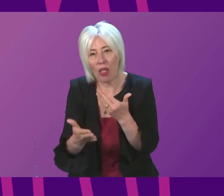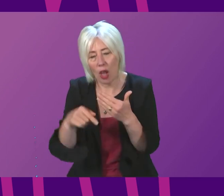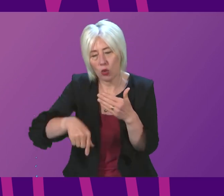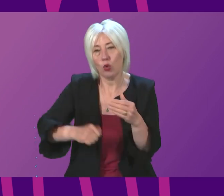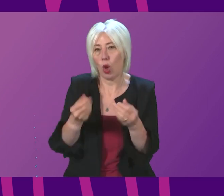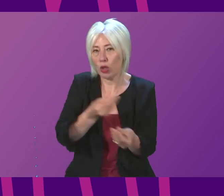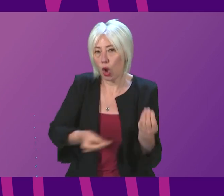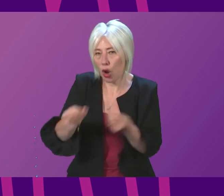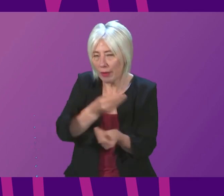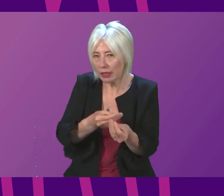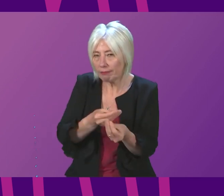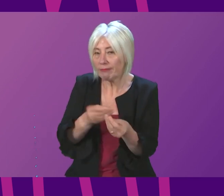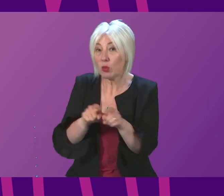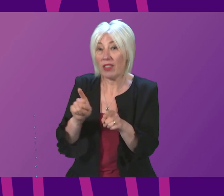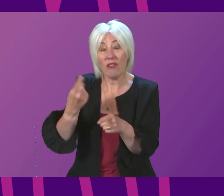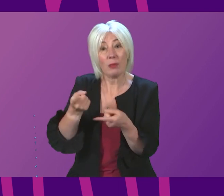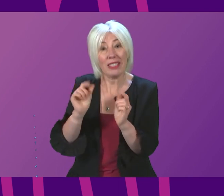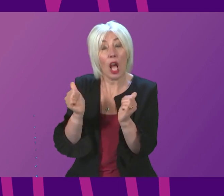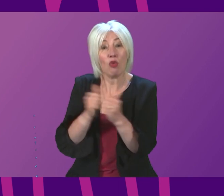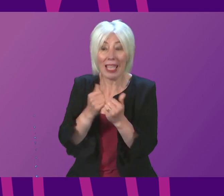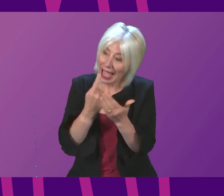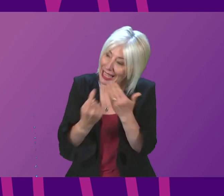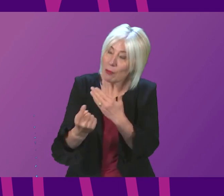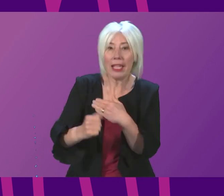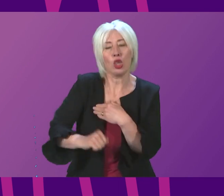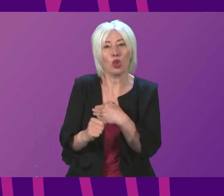Does the First Minister agree that independence for Scotland is now very clearly the best